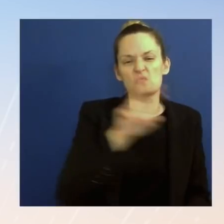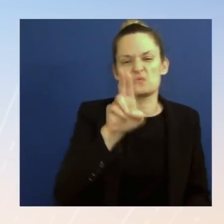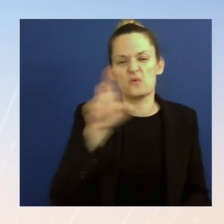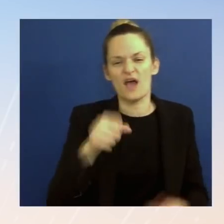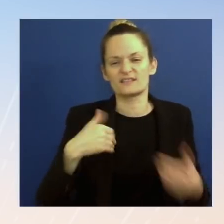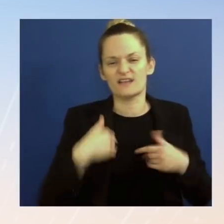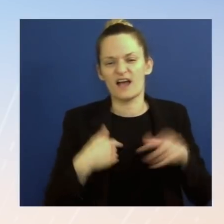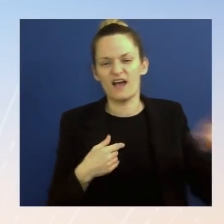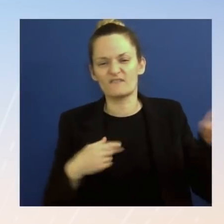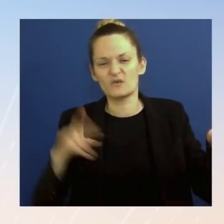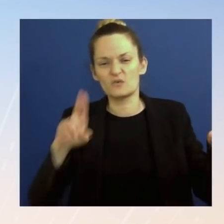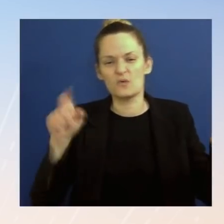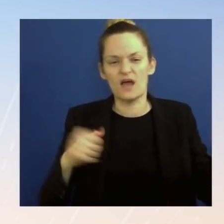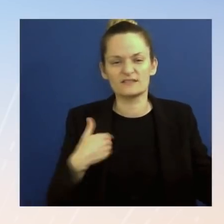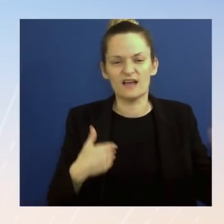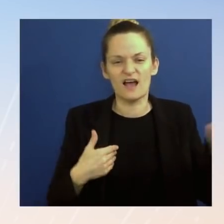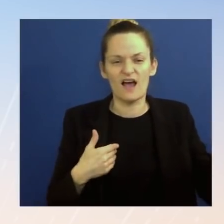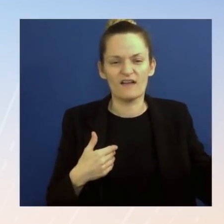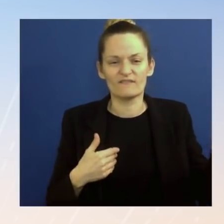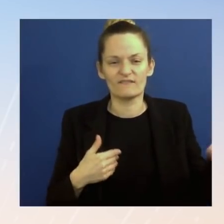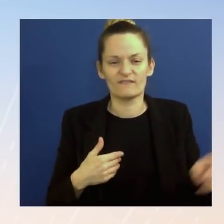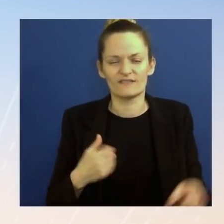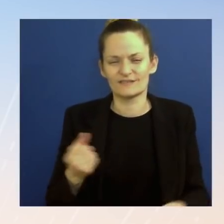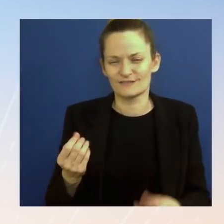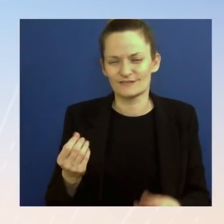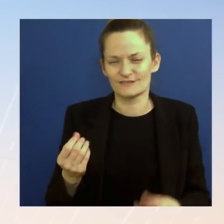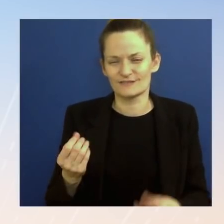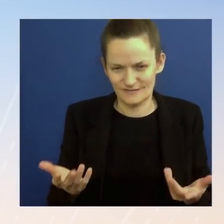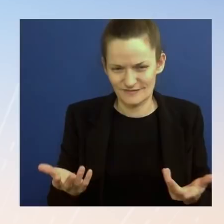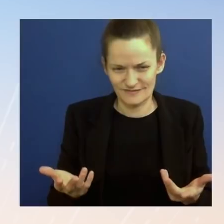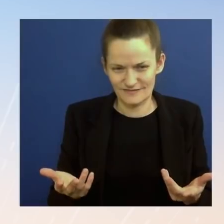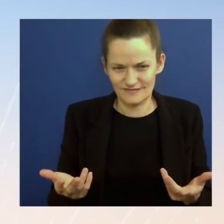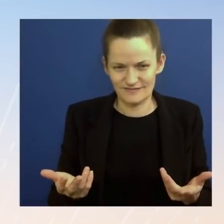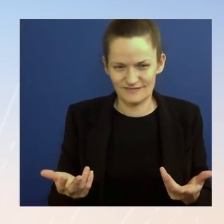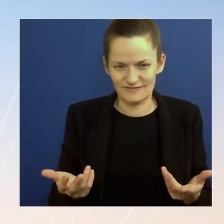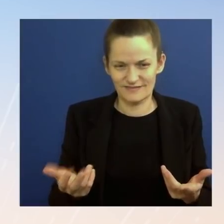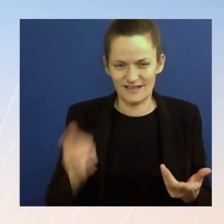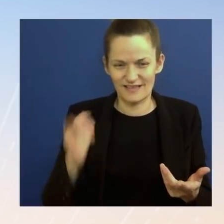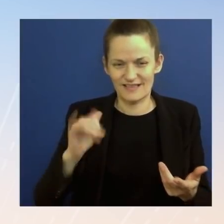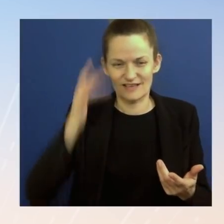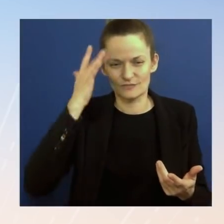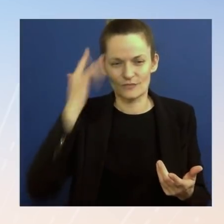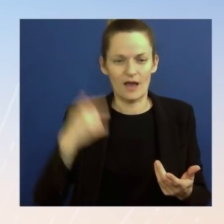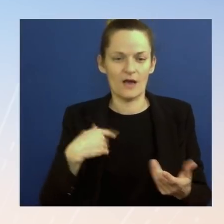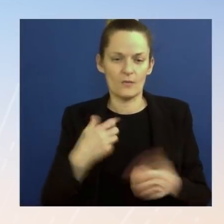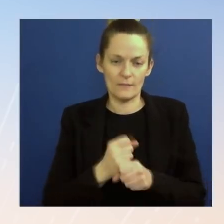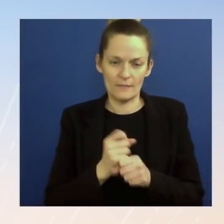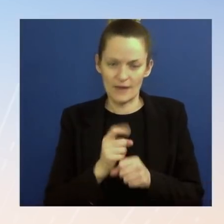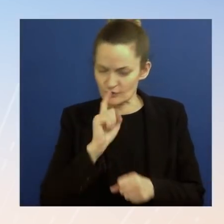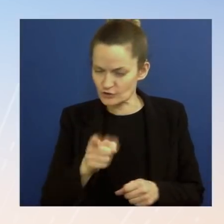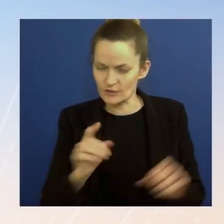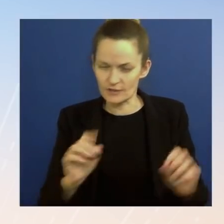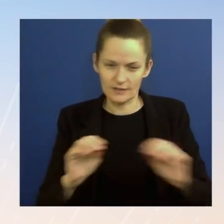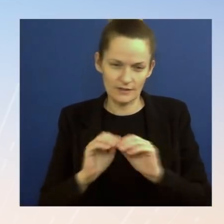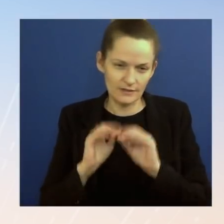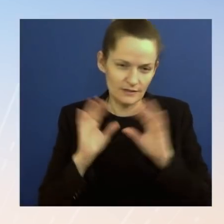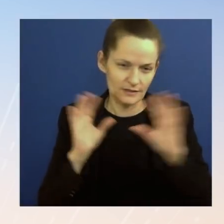So, this is more about us making clear to the world what we've seen as patterns in the past and what their capabilities and capacities are.